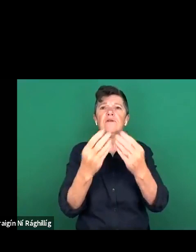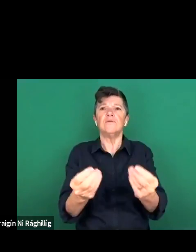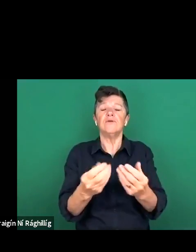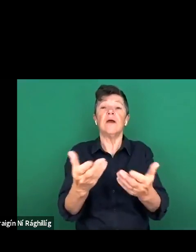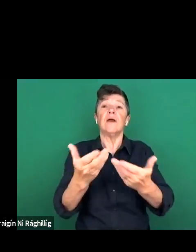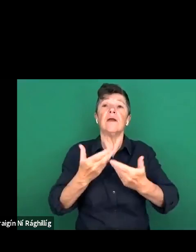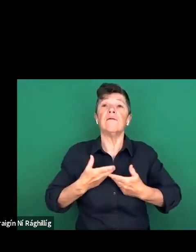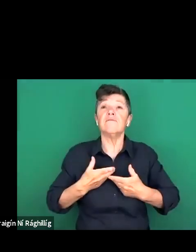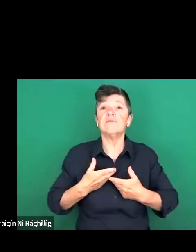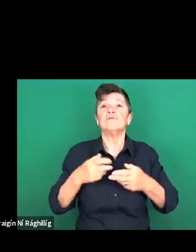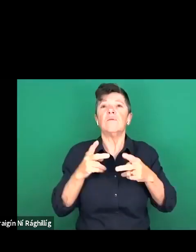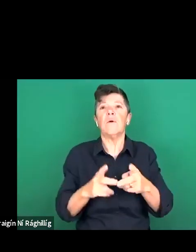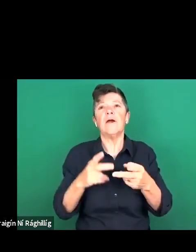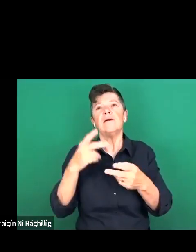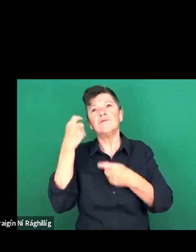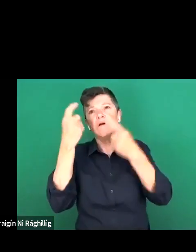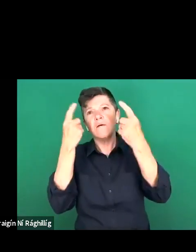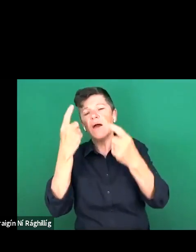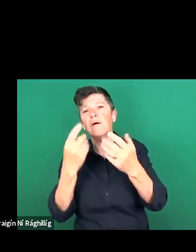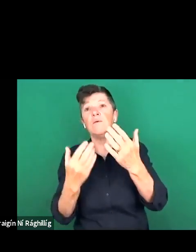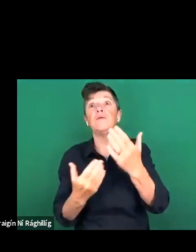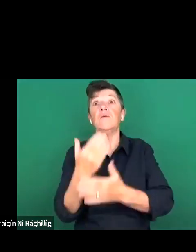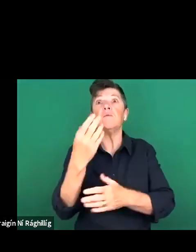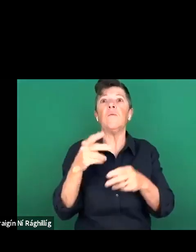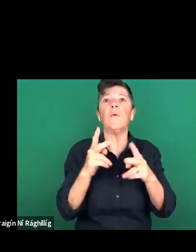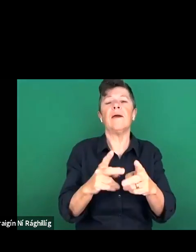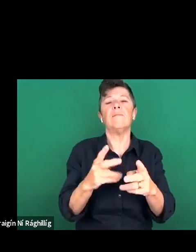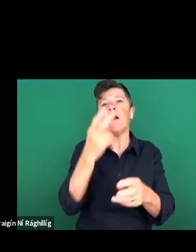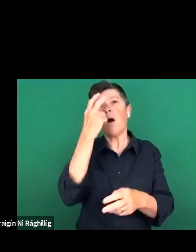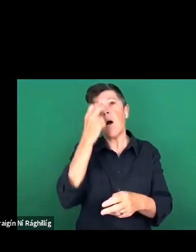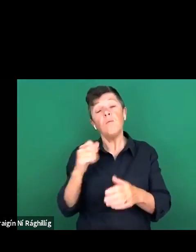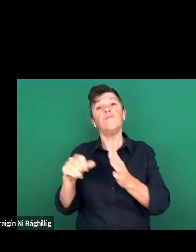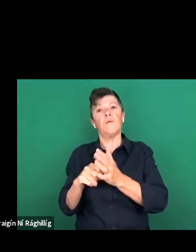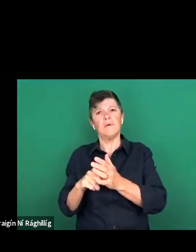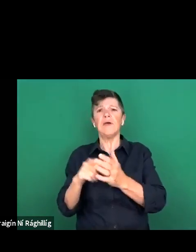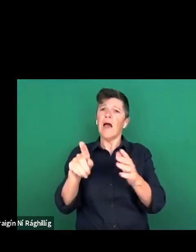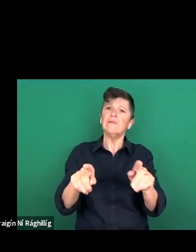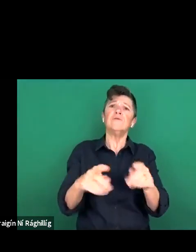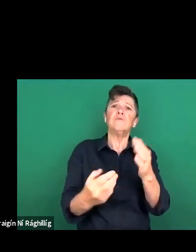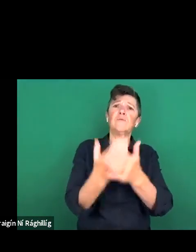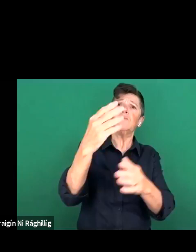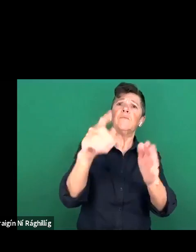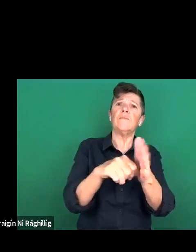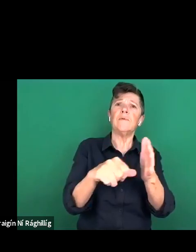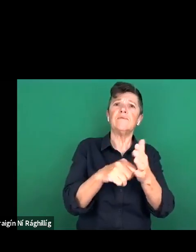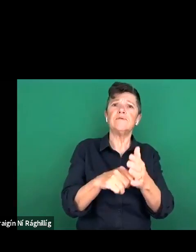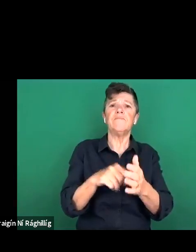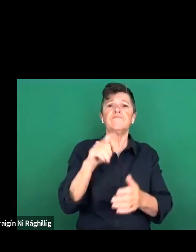science provides us with the tools to think through the issues and